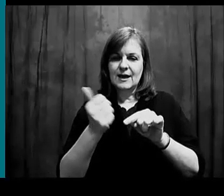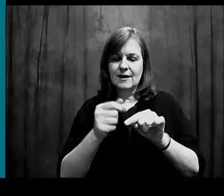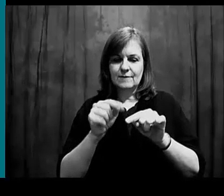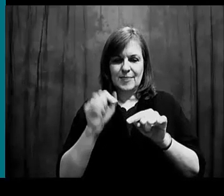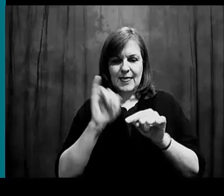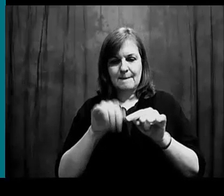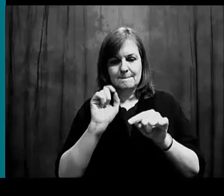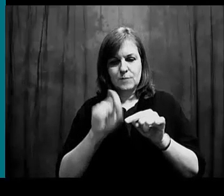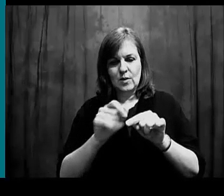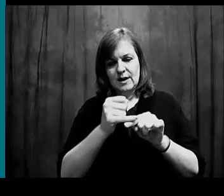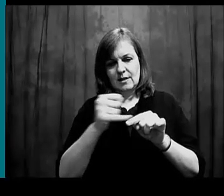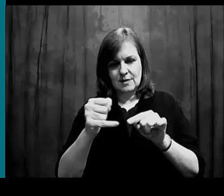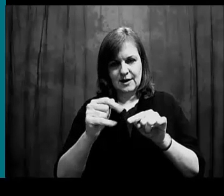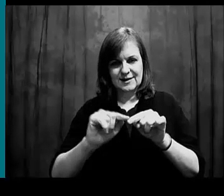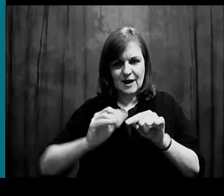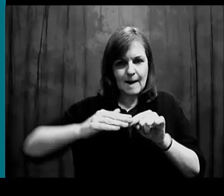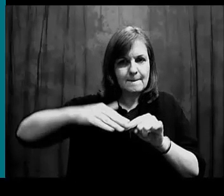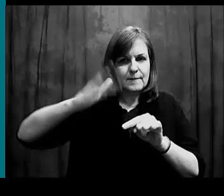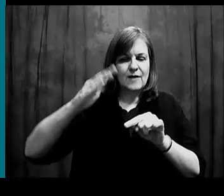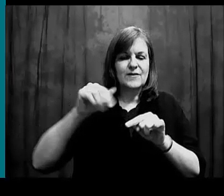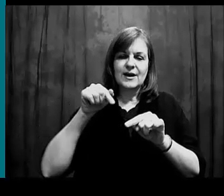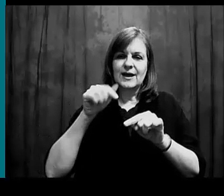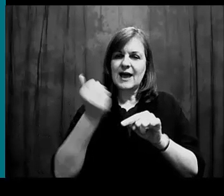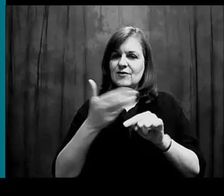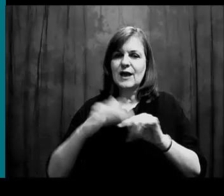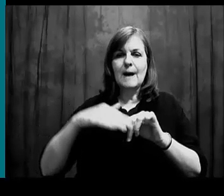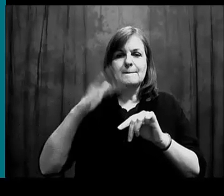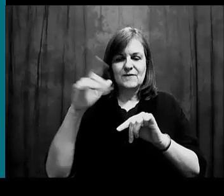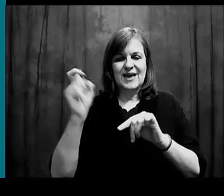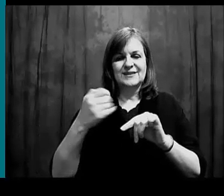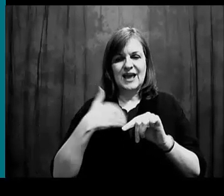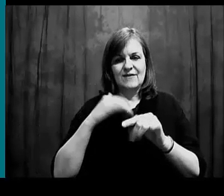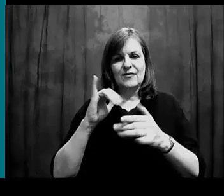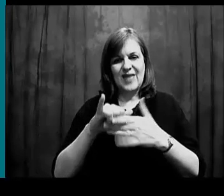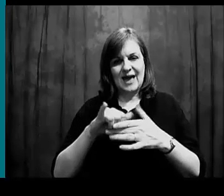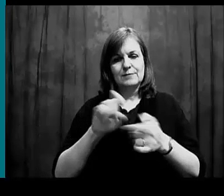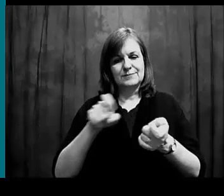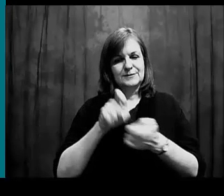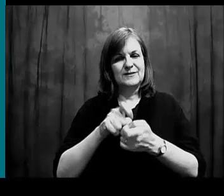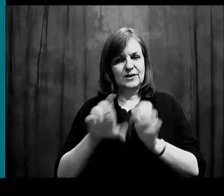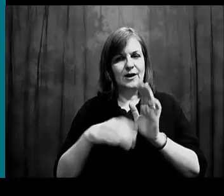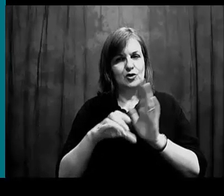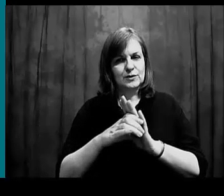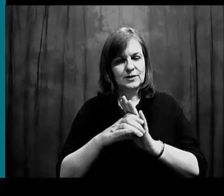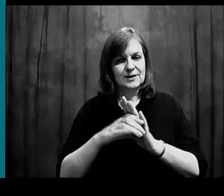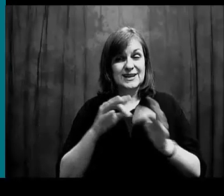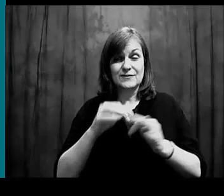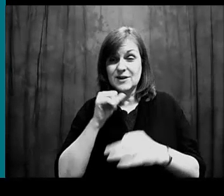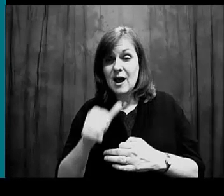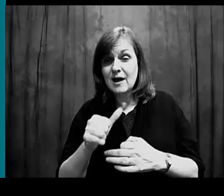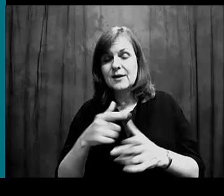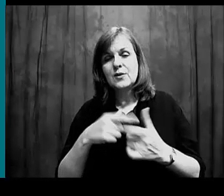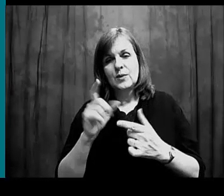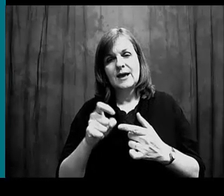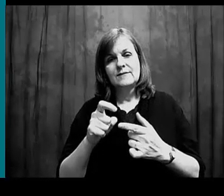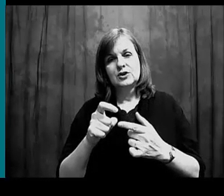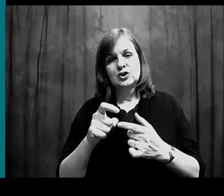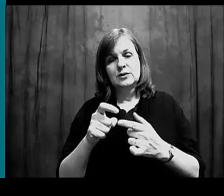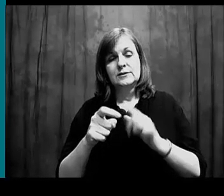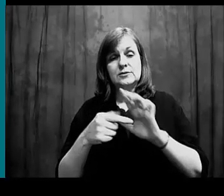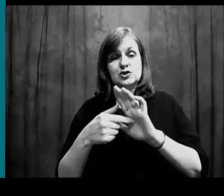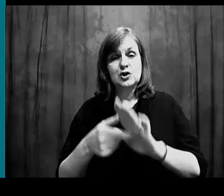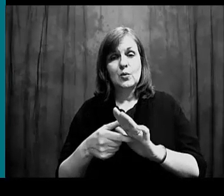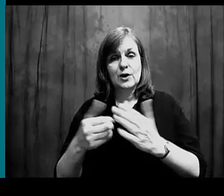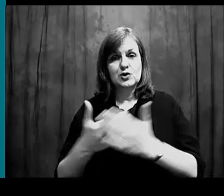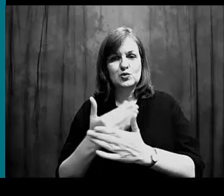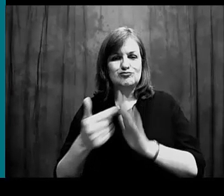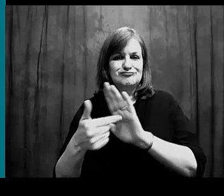those lines [red] has to have that characteristic. if it doesn't we have to have an explanation and we would have to put in a